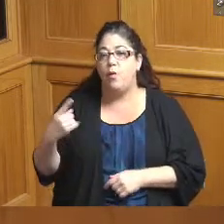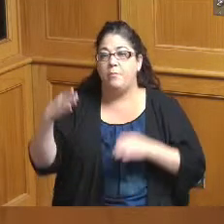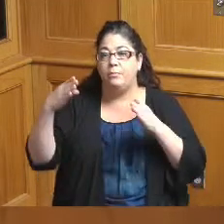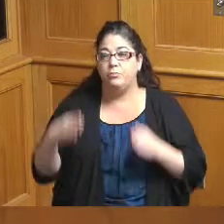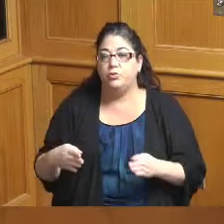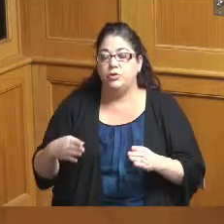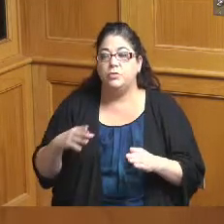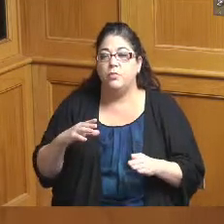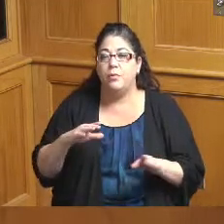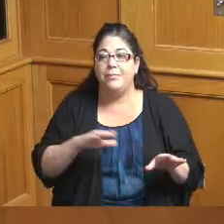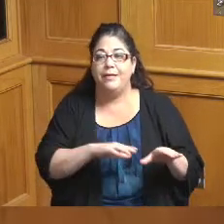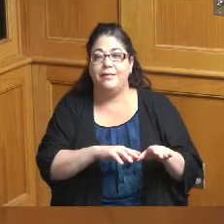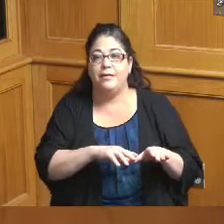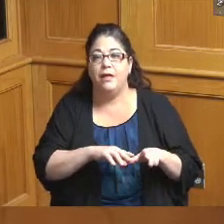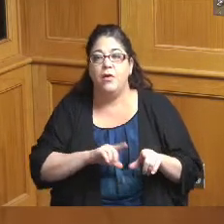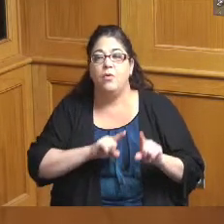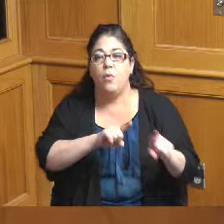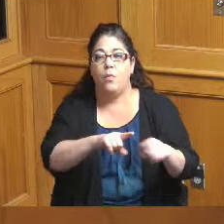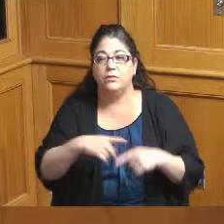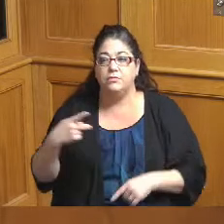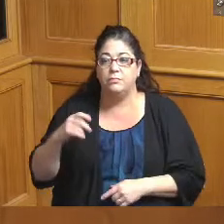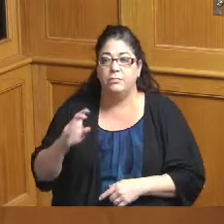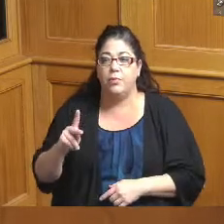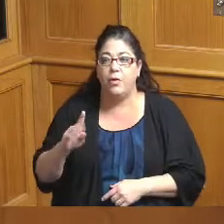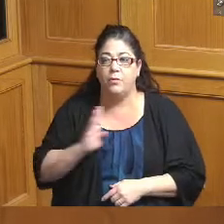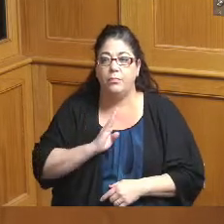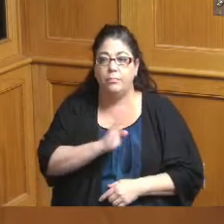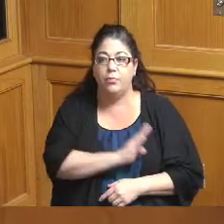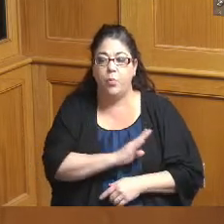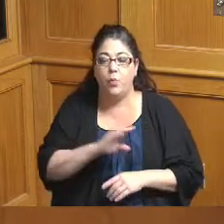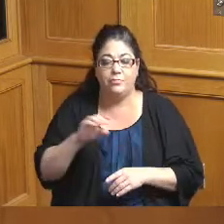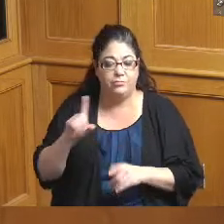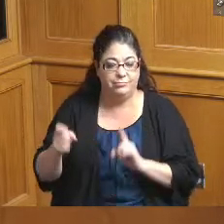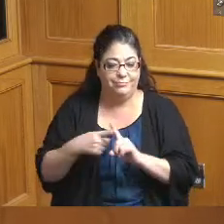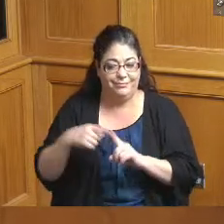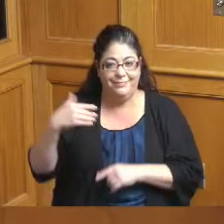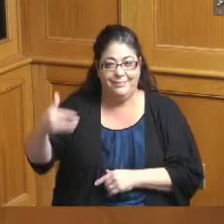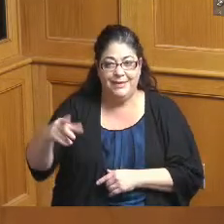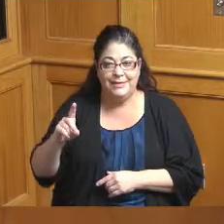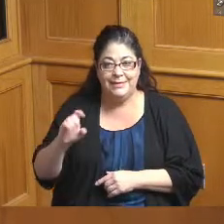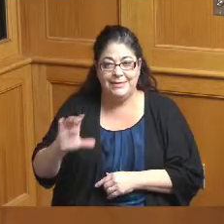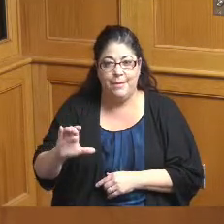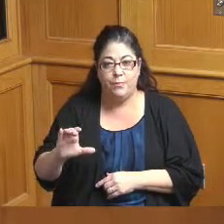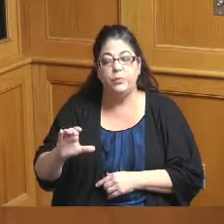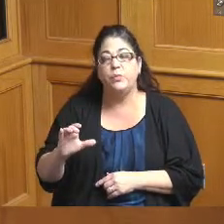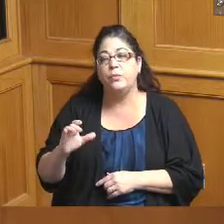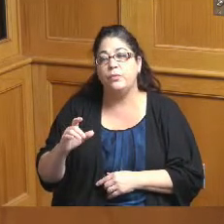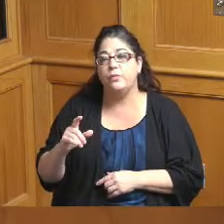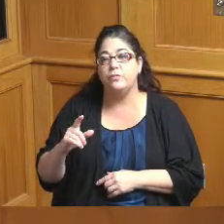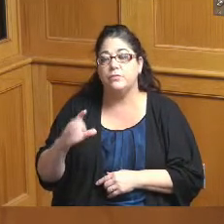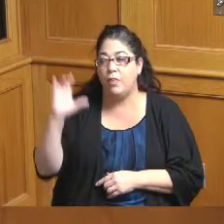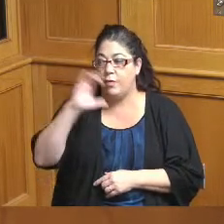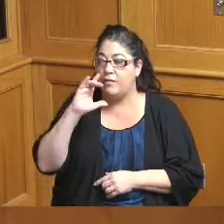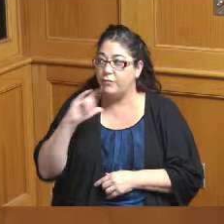off the Park Board in December and I'm already working to find a replacement so if anybody has